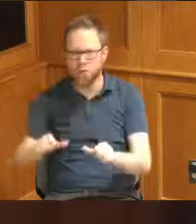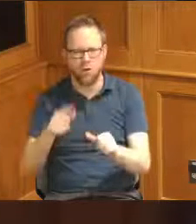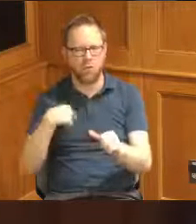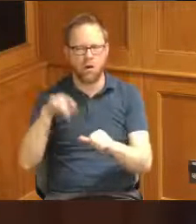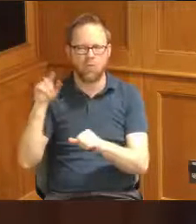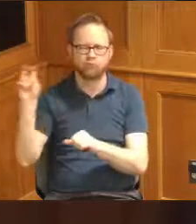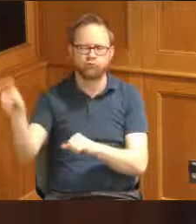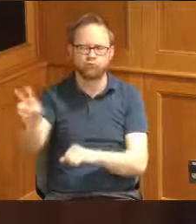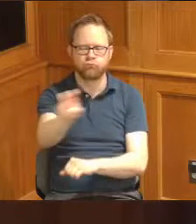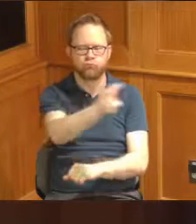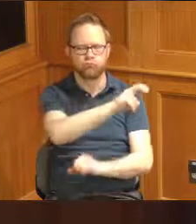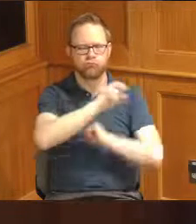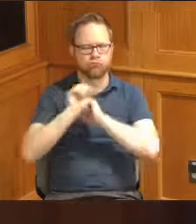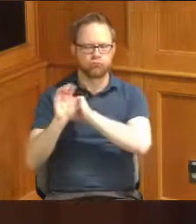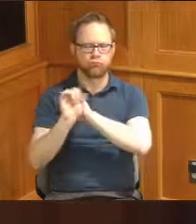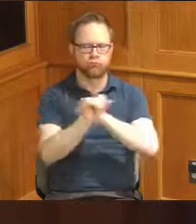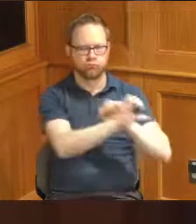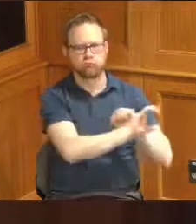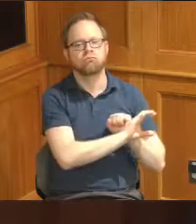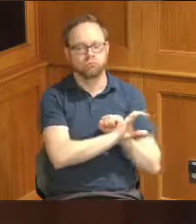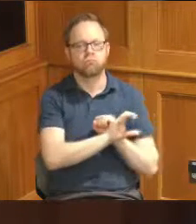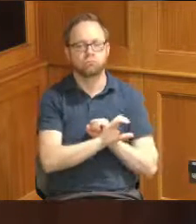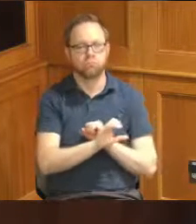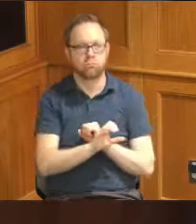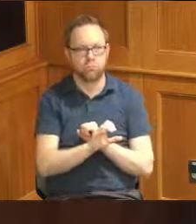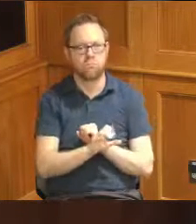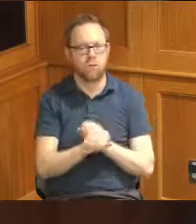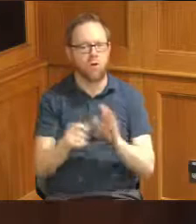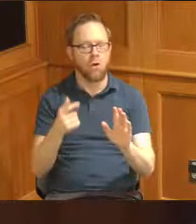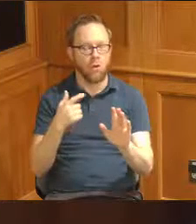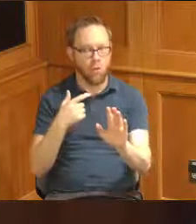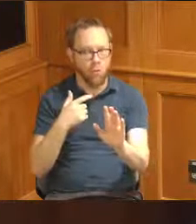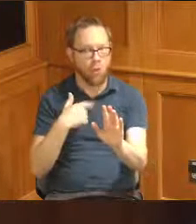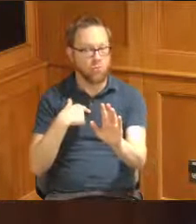to get that word out and I would be remiss if I didn't as a closing comment because I know